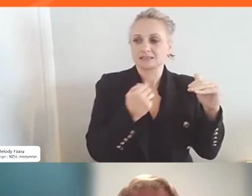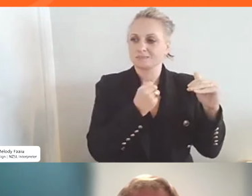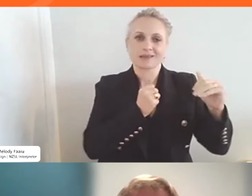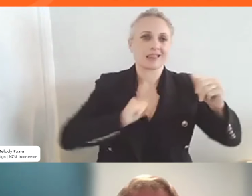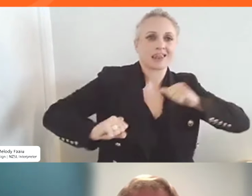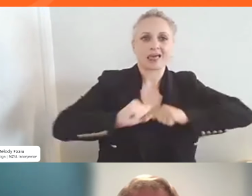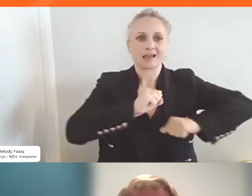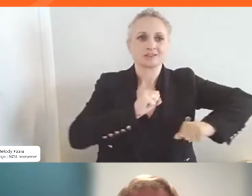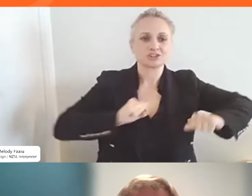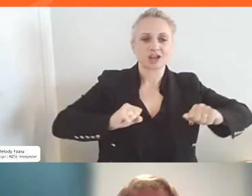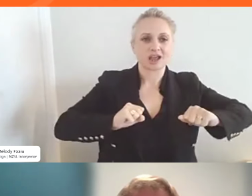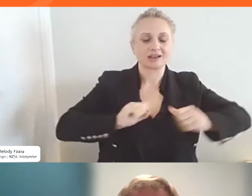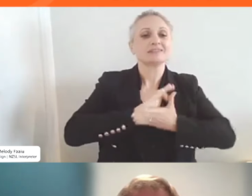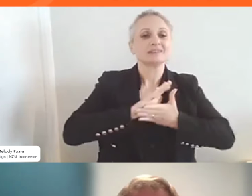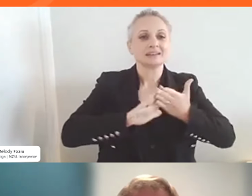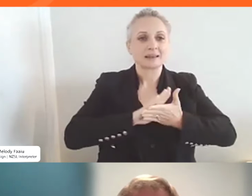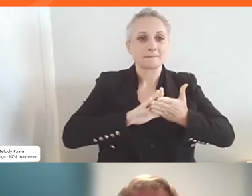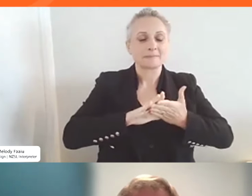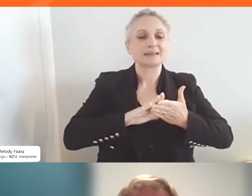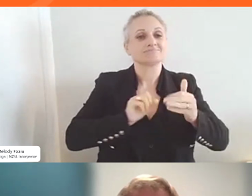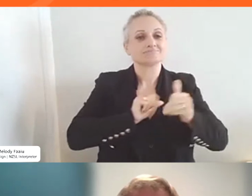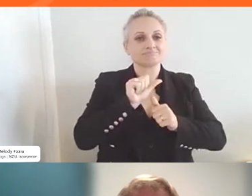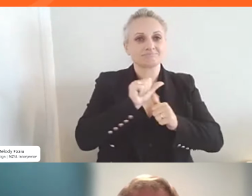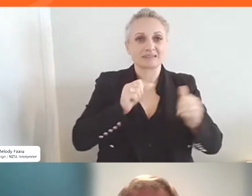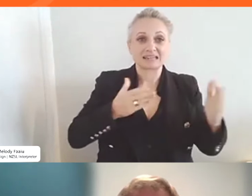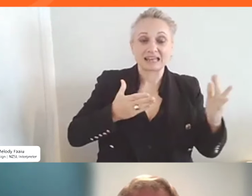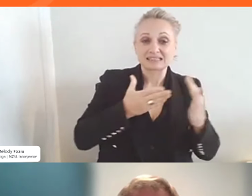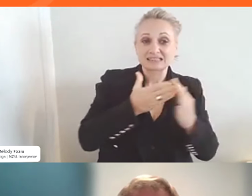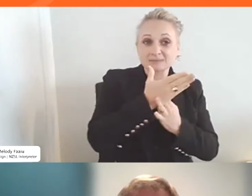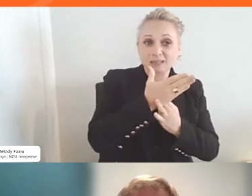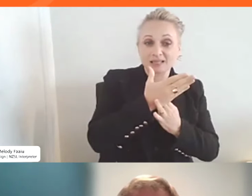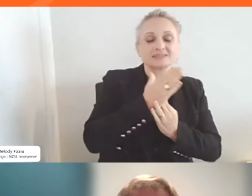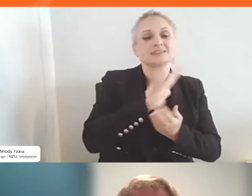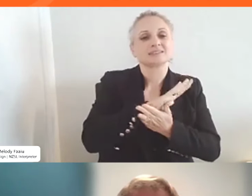to enable better accessibility. That ultimately leads to a lower